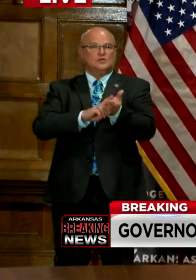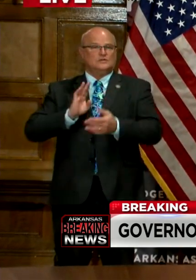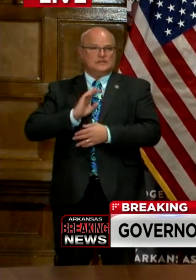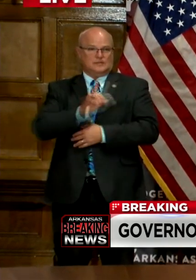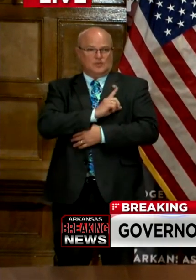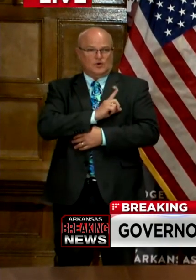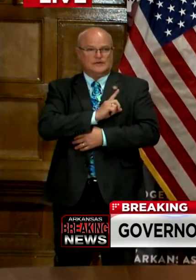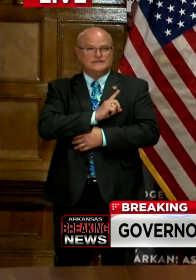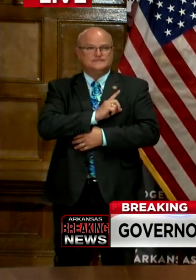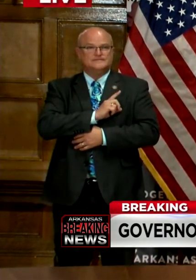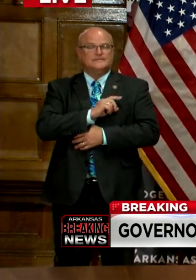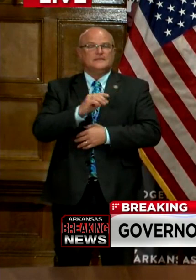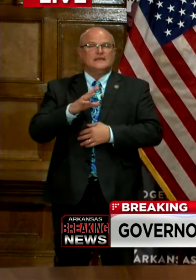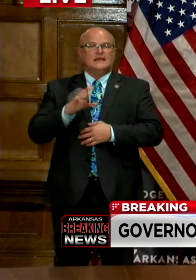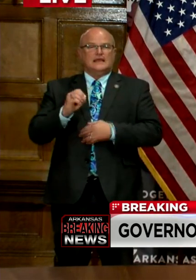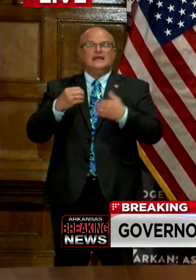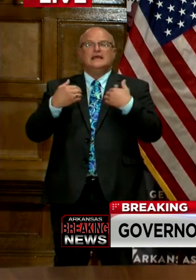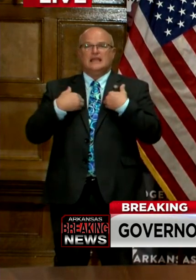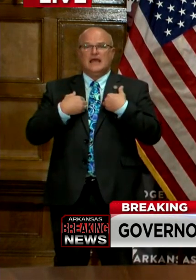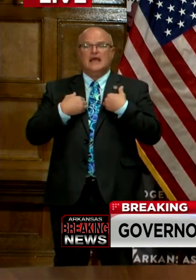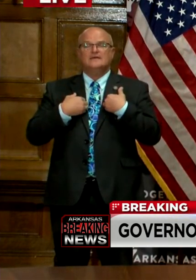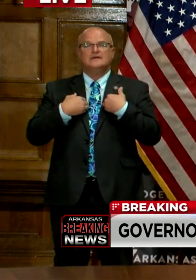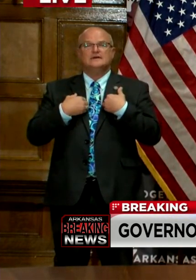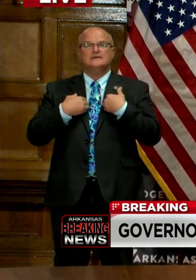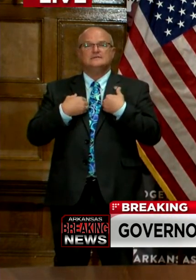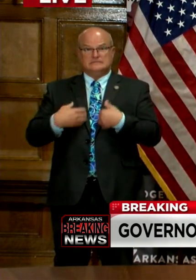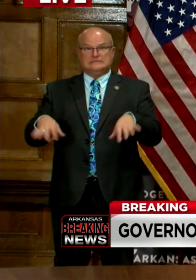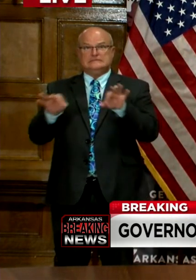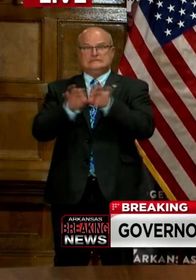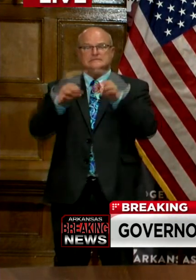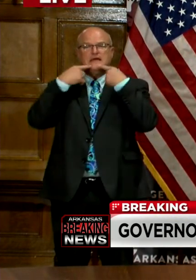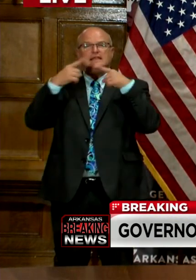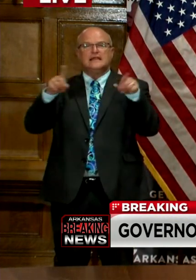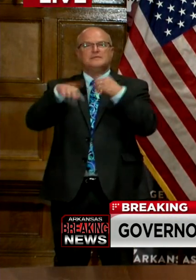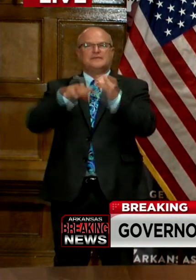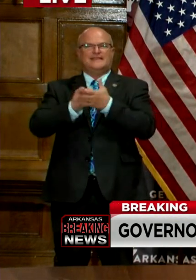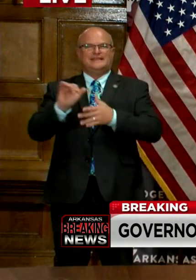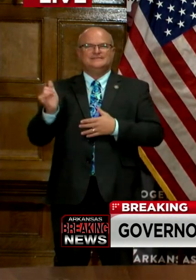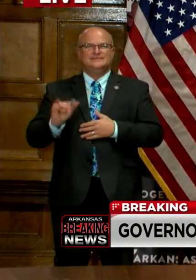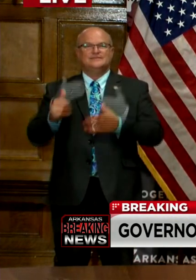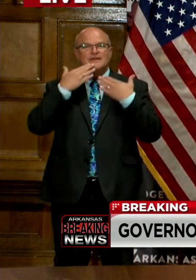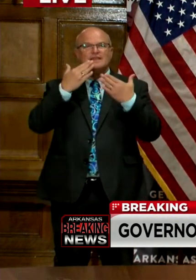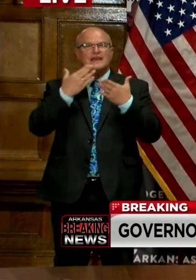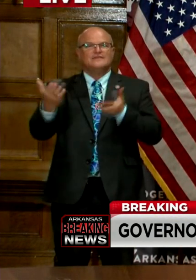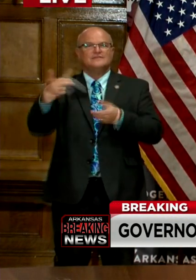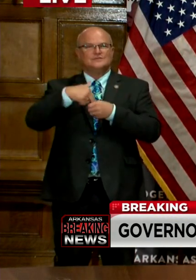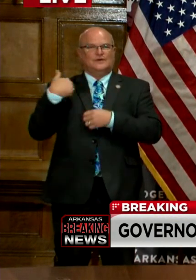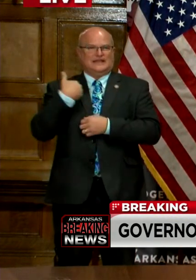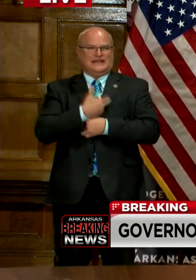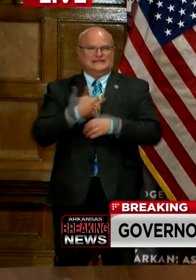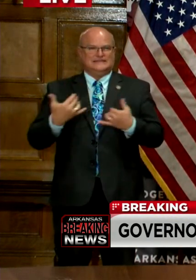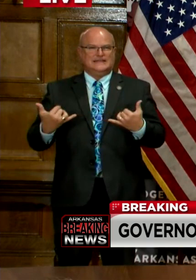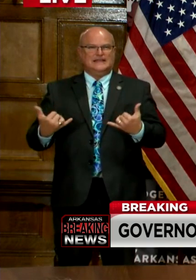THERE IS SUE -- SHE'S THE DIRECTOR OF THE ARKANSAS NURSING